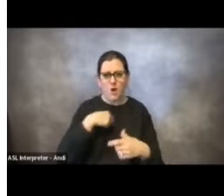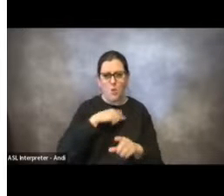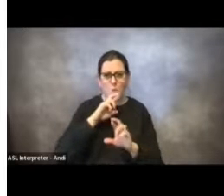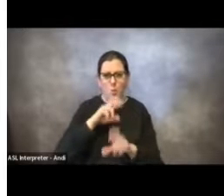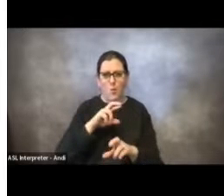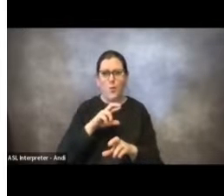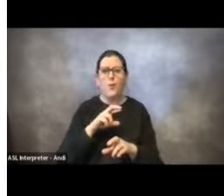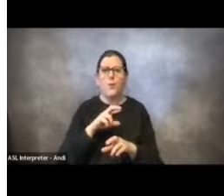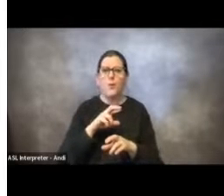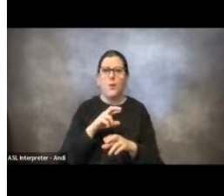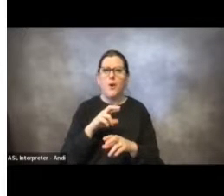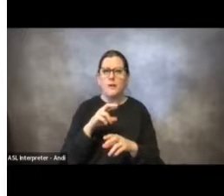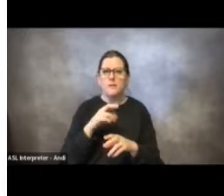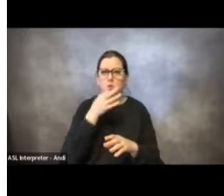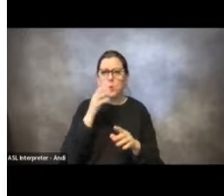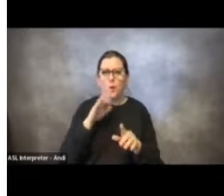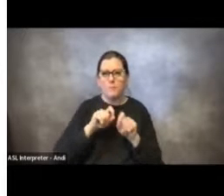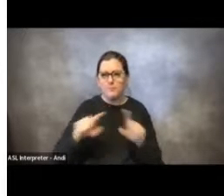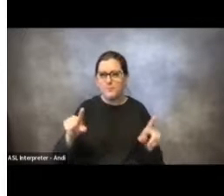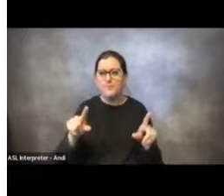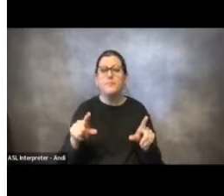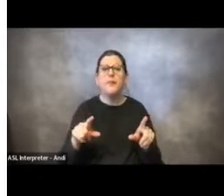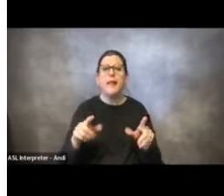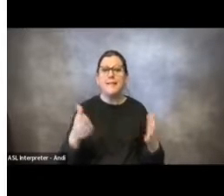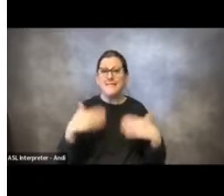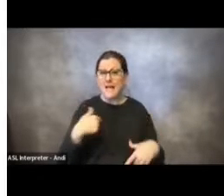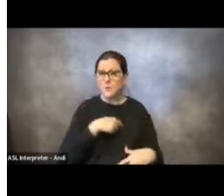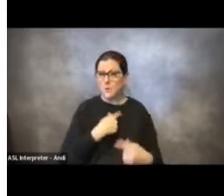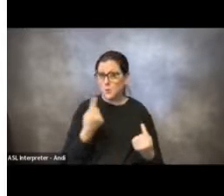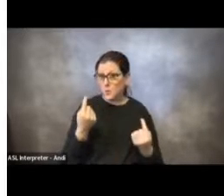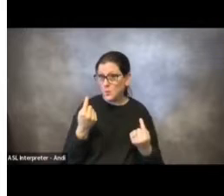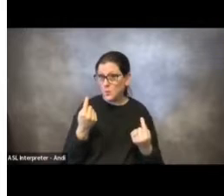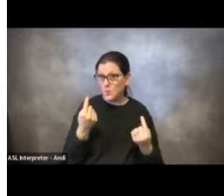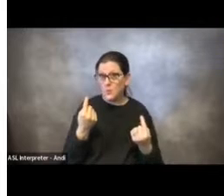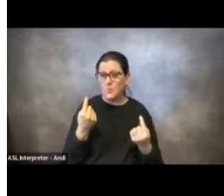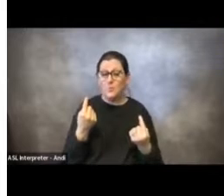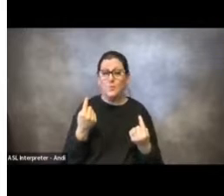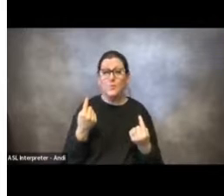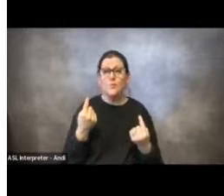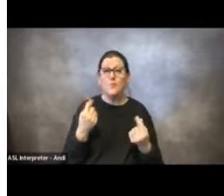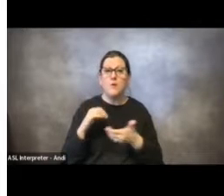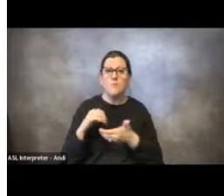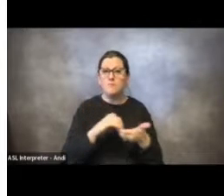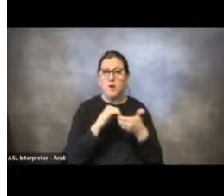going to be forthcoming. And in terms of next steps for us. What we're looking at is partnering with BJA the Bureau of Justice